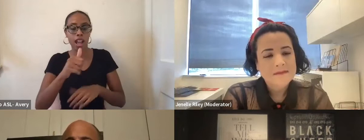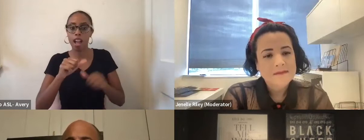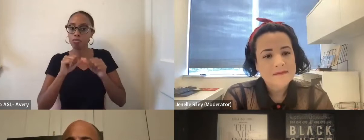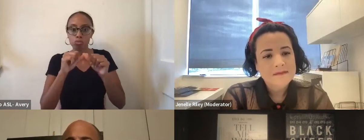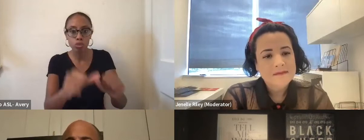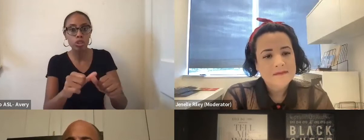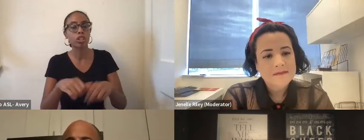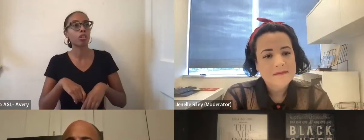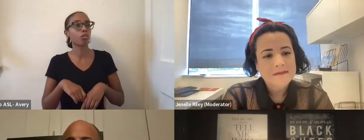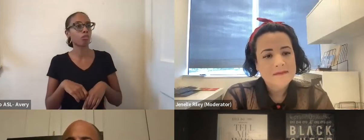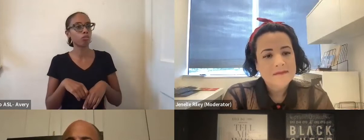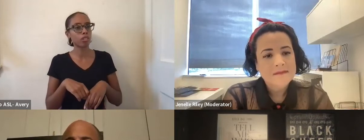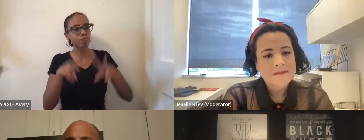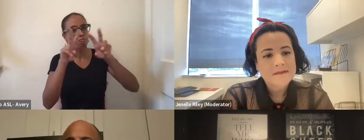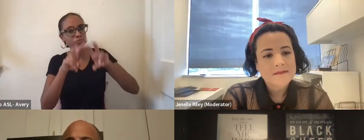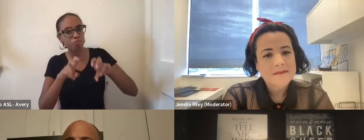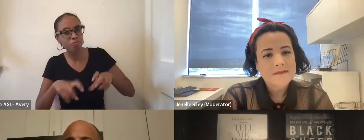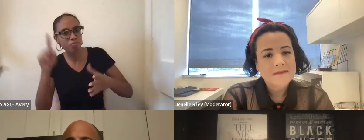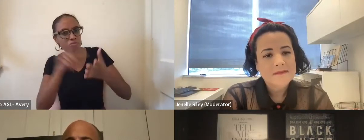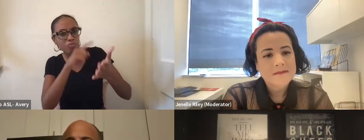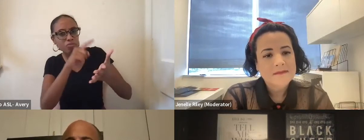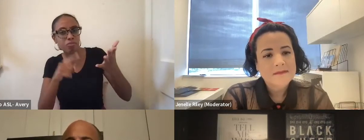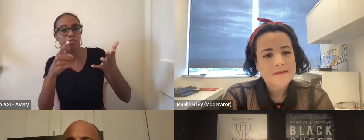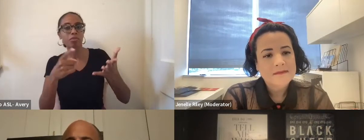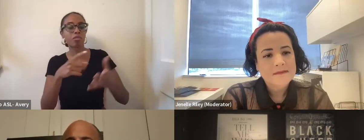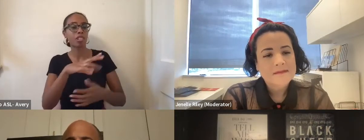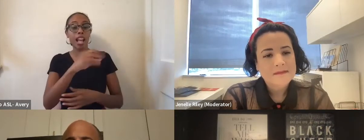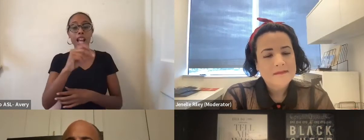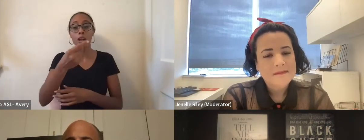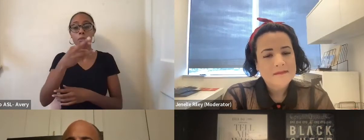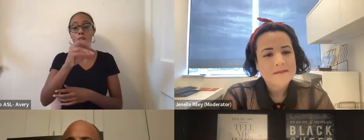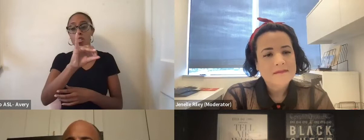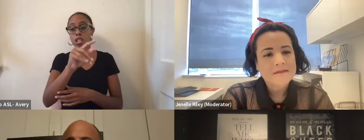And we slowly whittled this thousand hours of archive down and down and down.